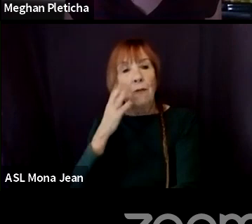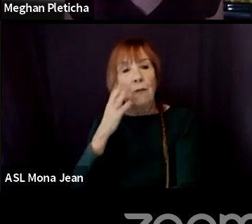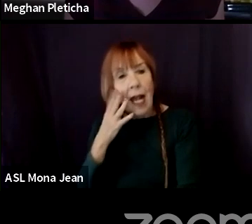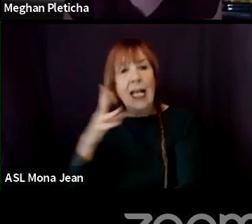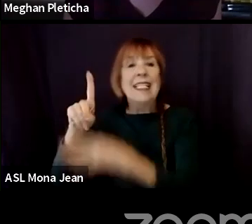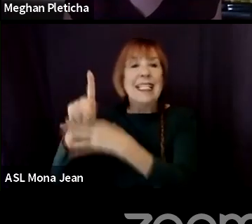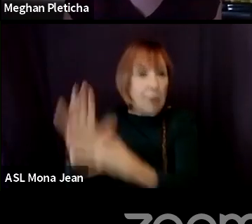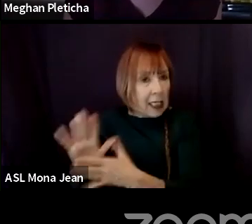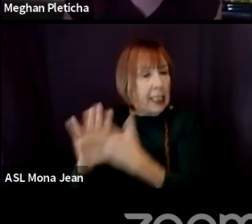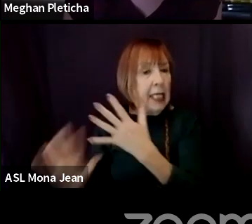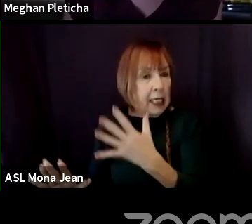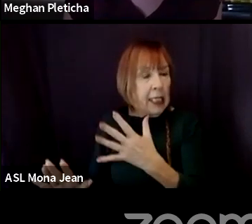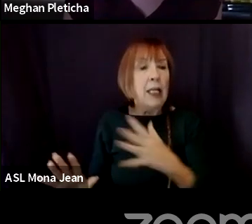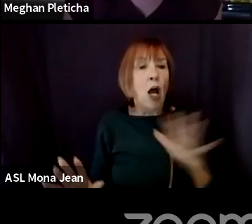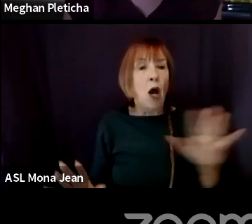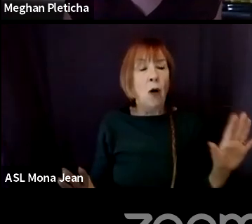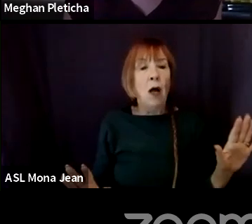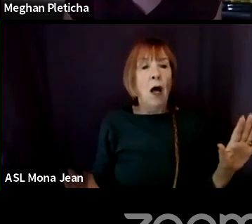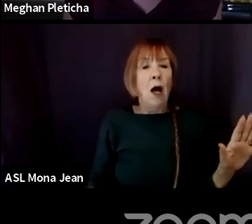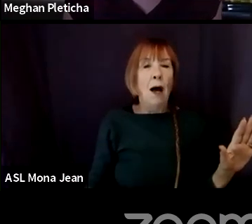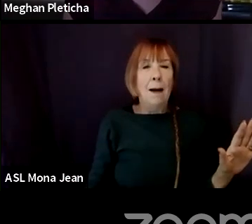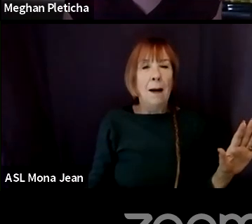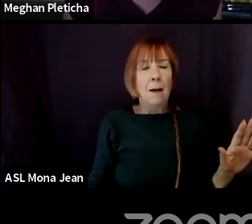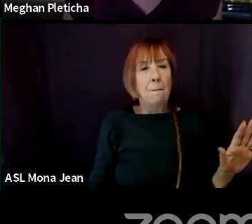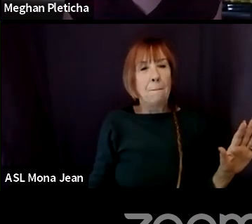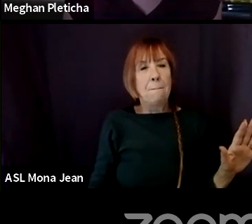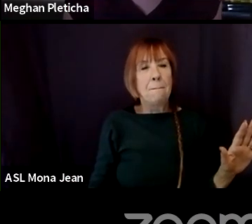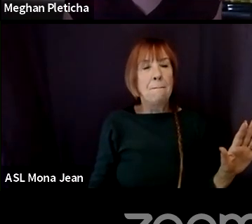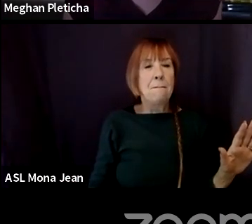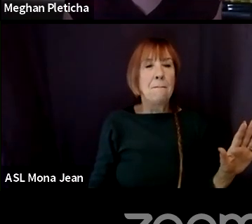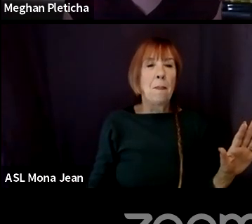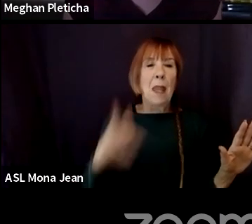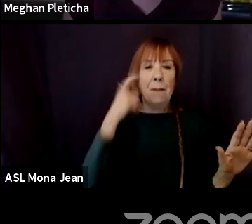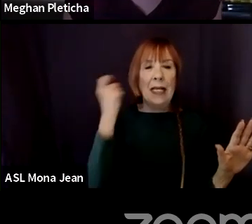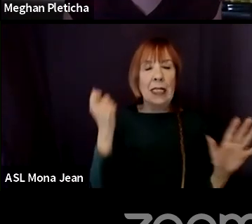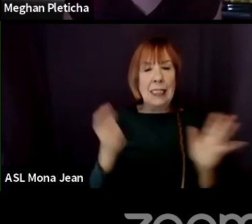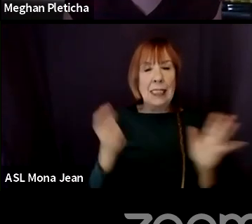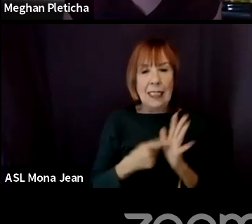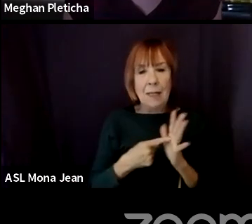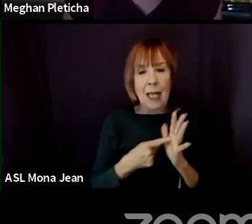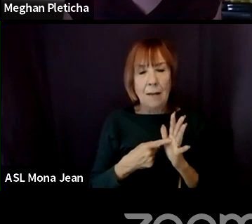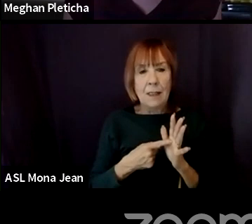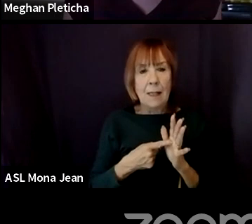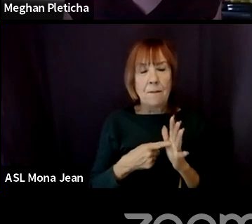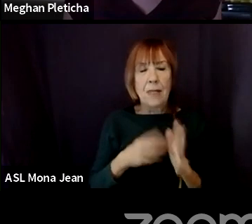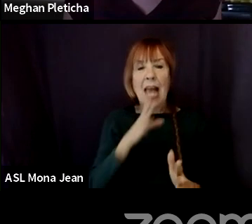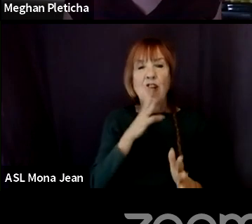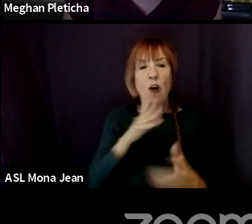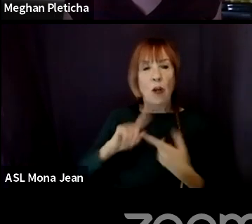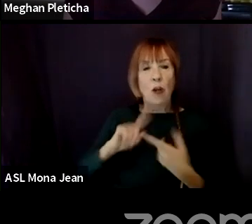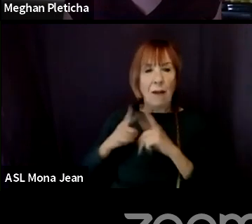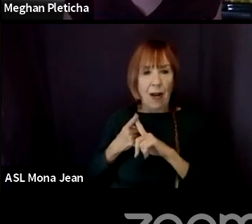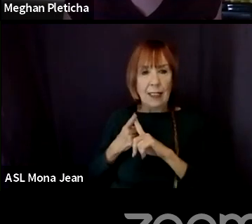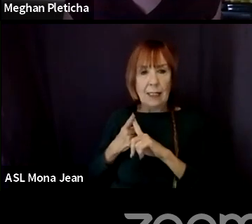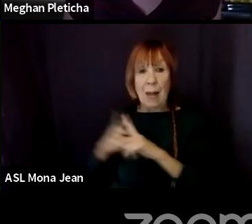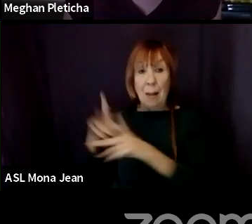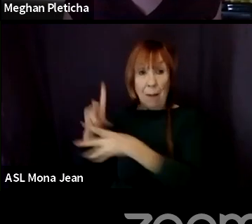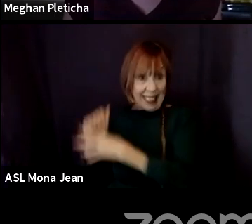No, but so, because, sometimes I speak with friends who are in the industry disabled friends who are in the industry and they're like,